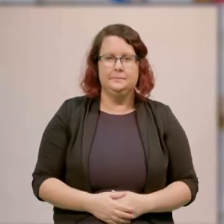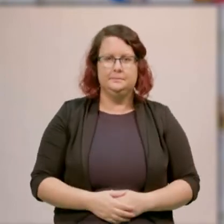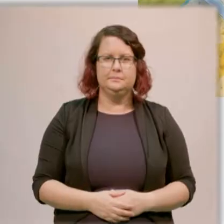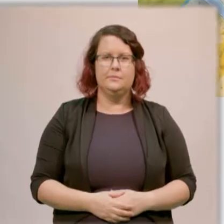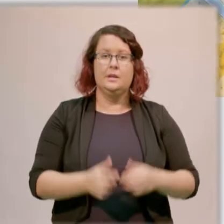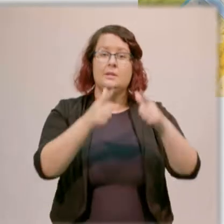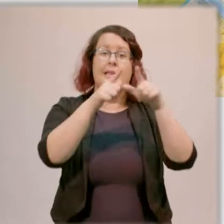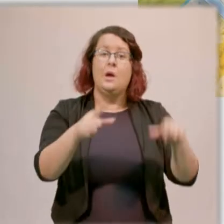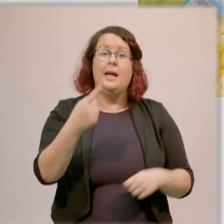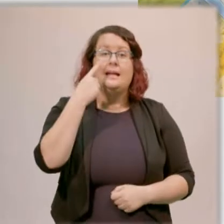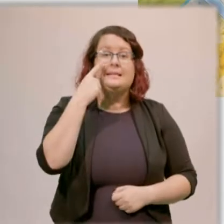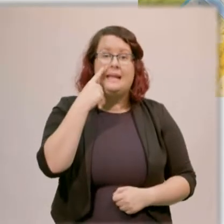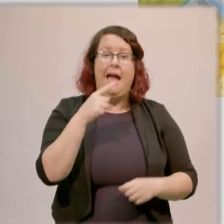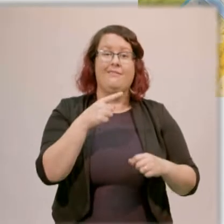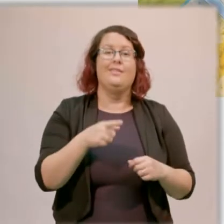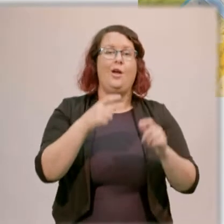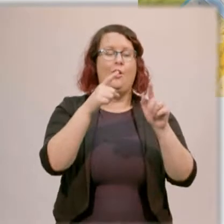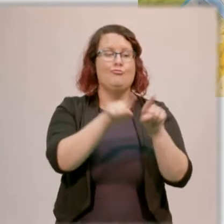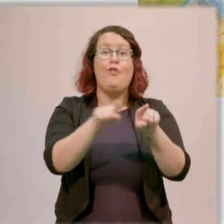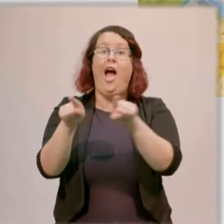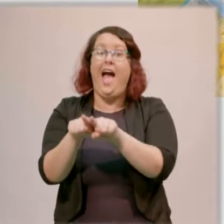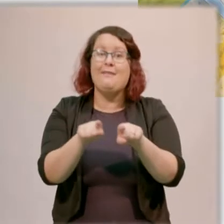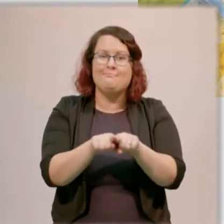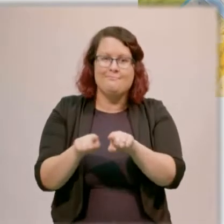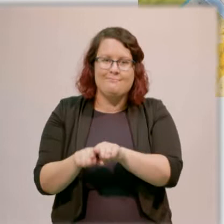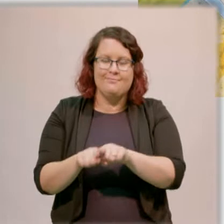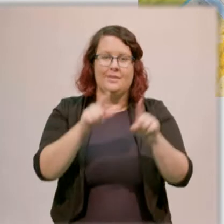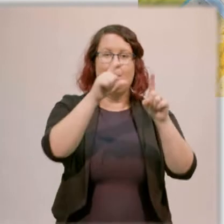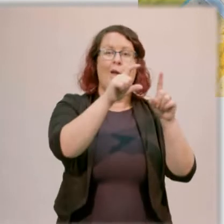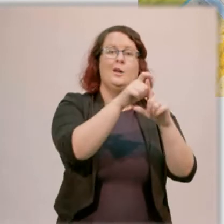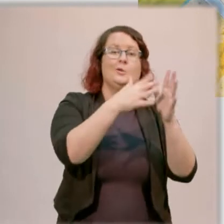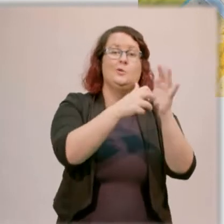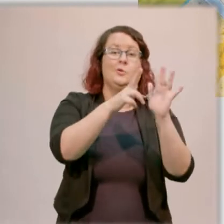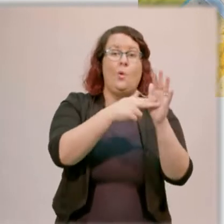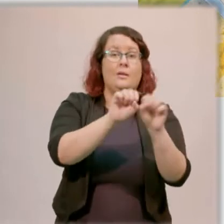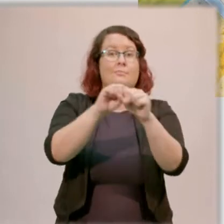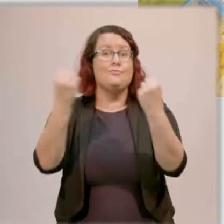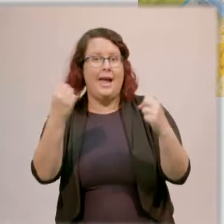For language features, I can see it uses rhyme: dawn breaks, fibre flakes.